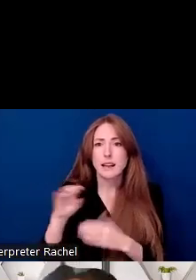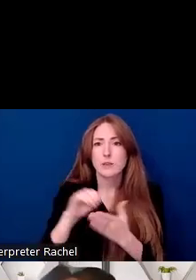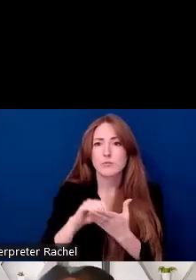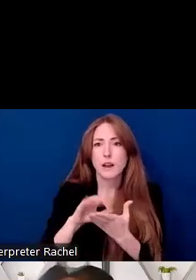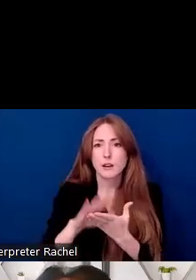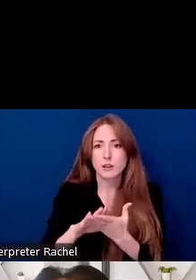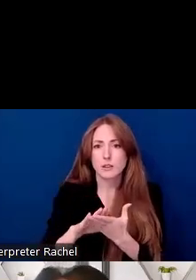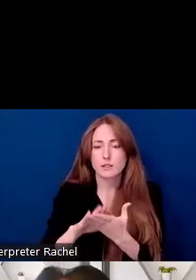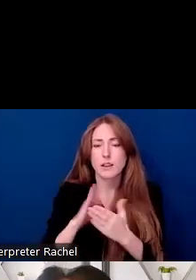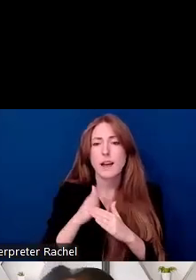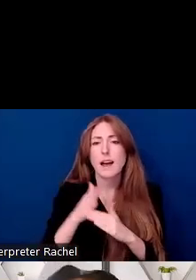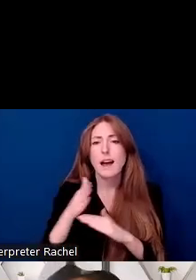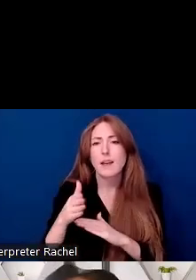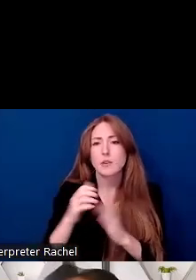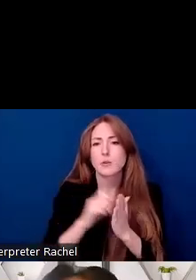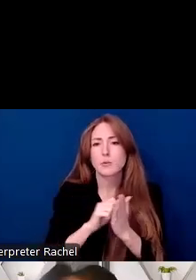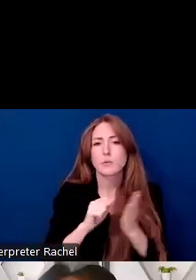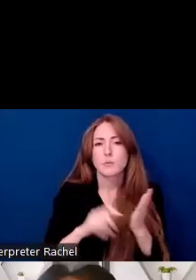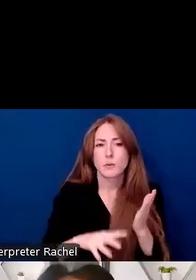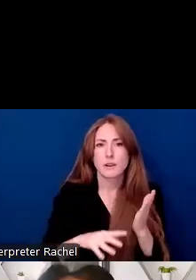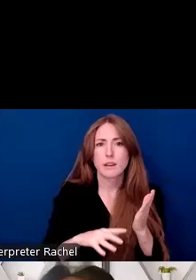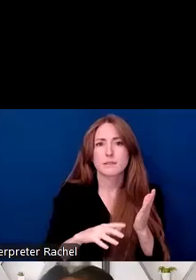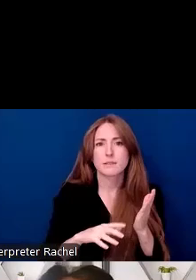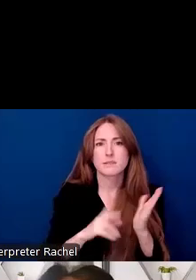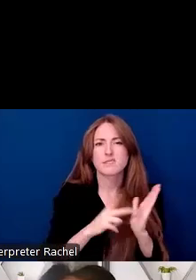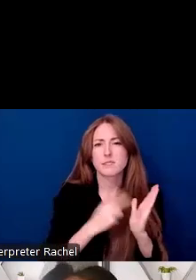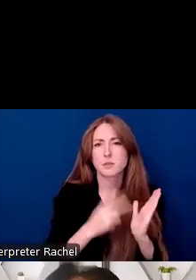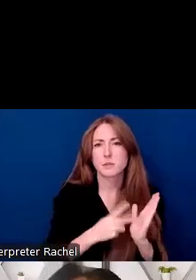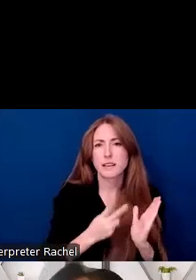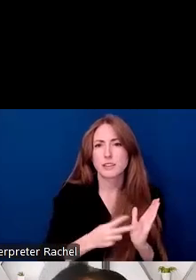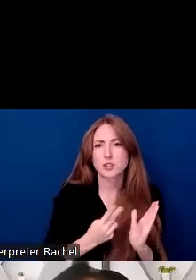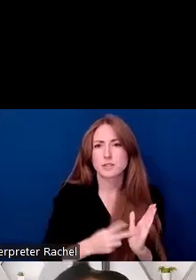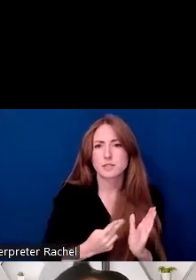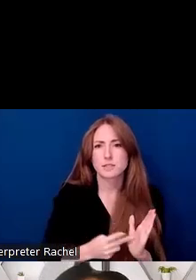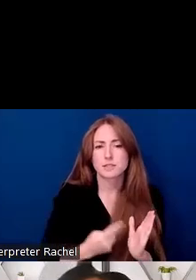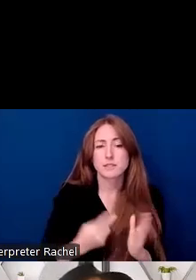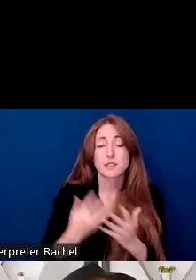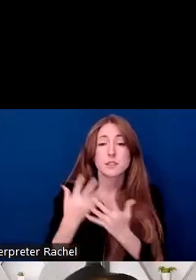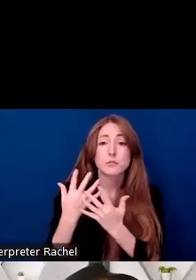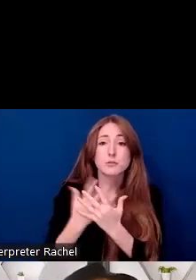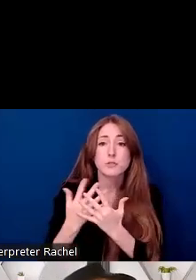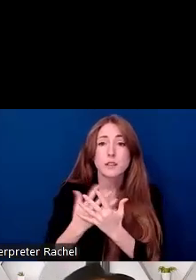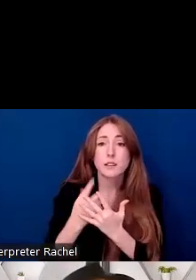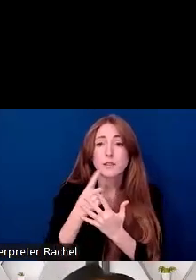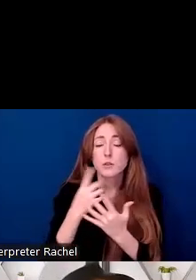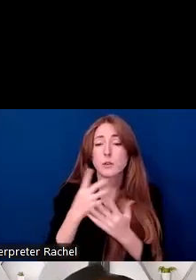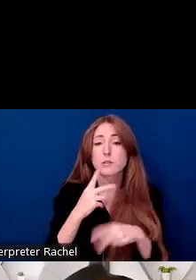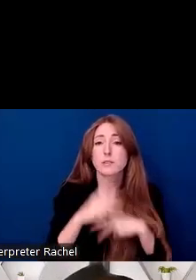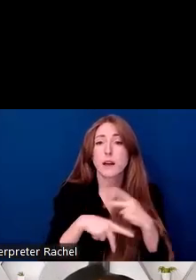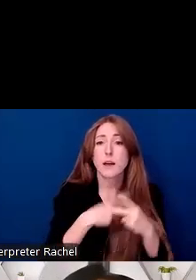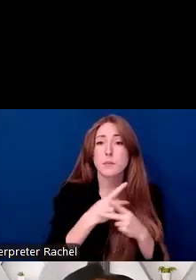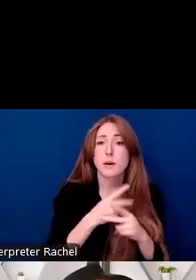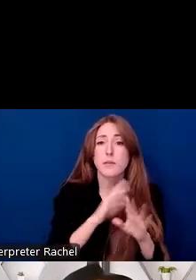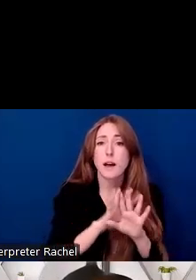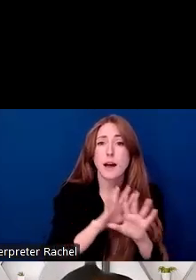after removing the applications screening for title abstract identified 105 potential